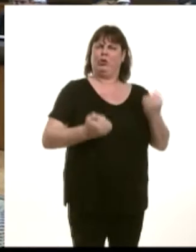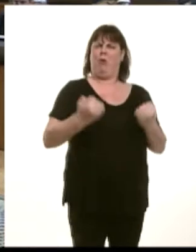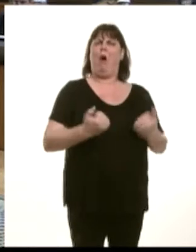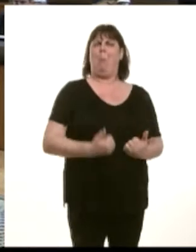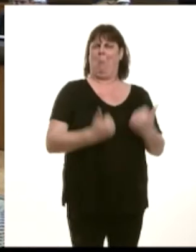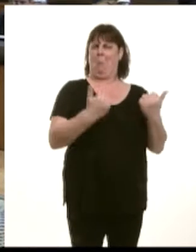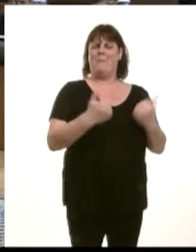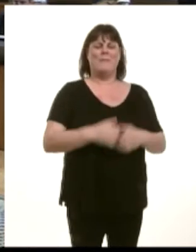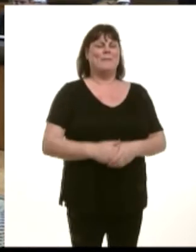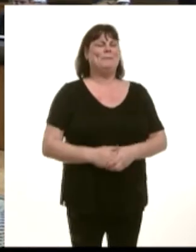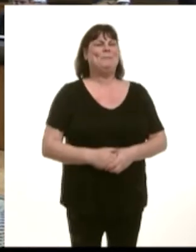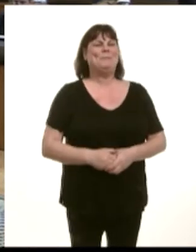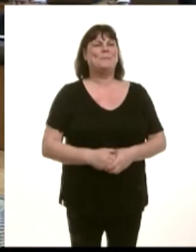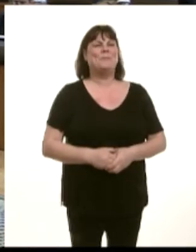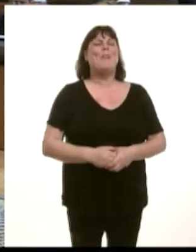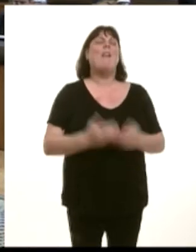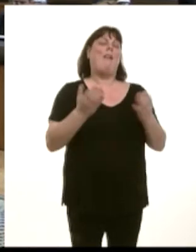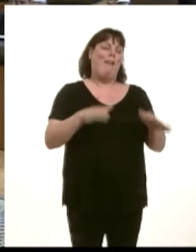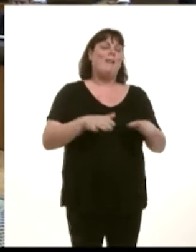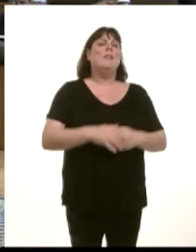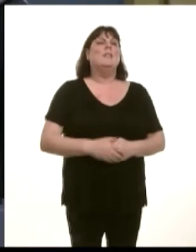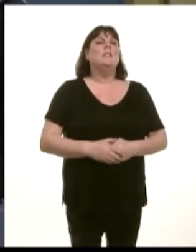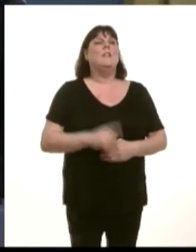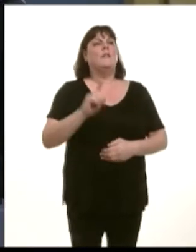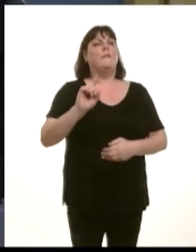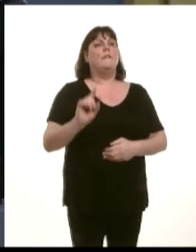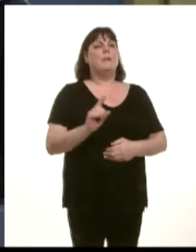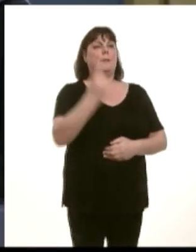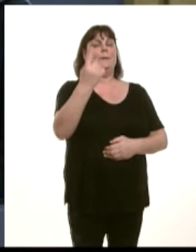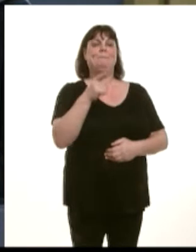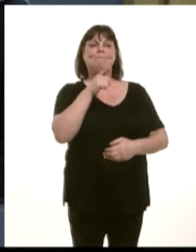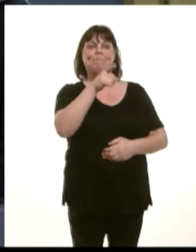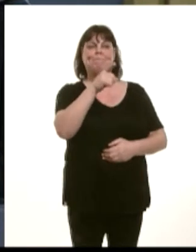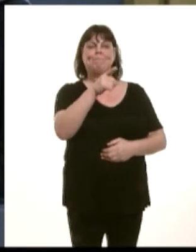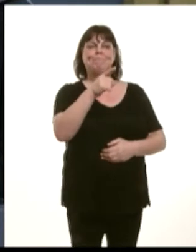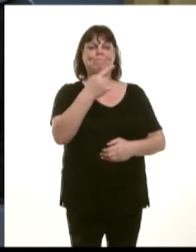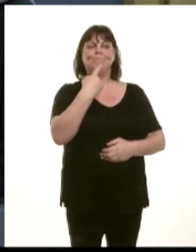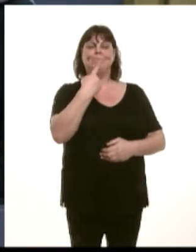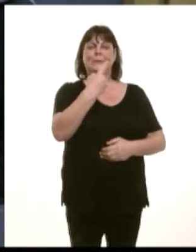time. But, First Minister, Rhun ap Iorwerth makes an important point that there is a danger